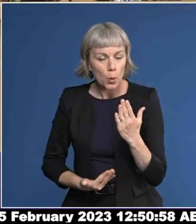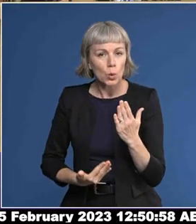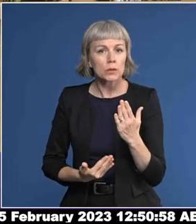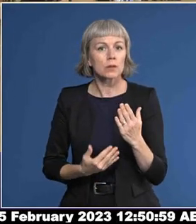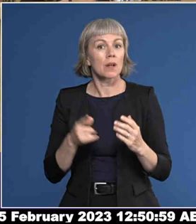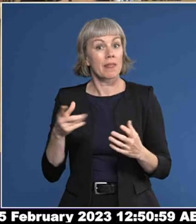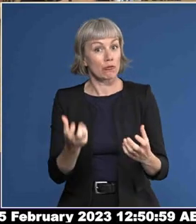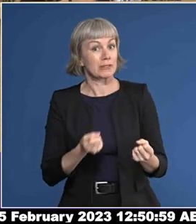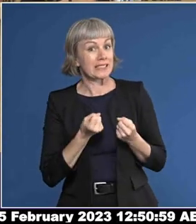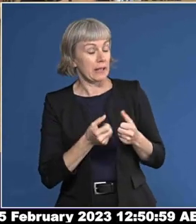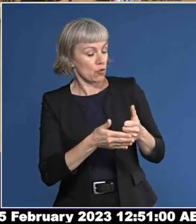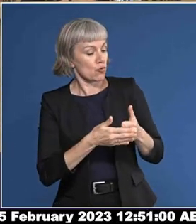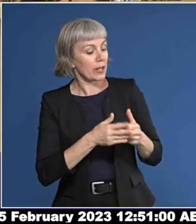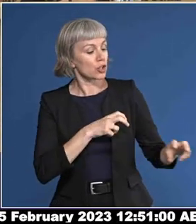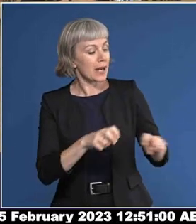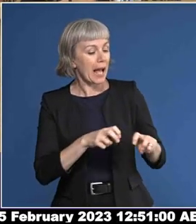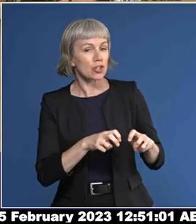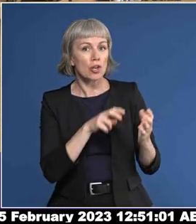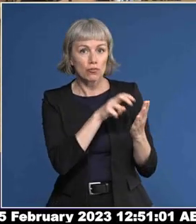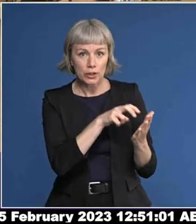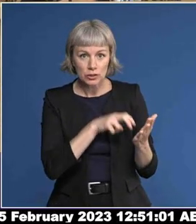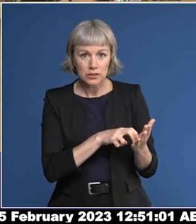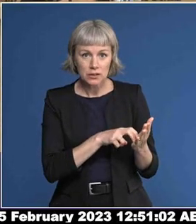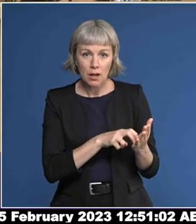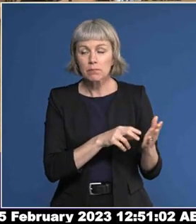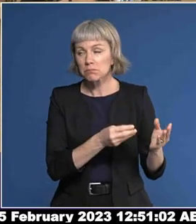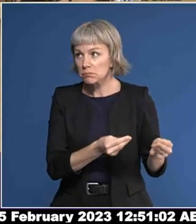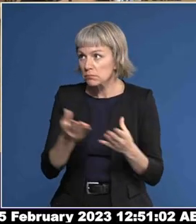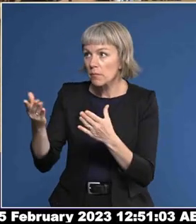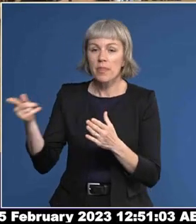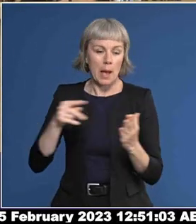They can monitor that. I think one of the most important changes for me was actually